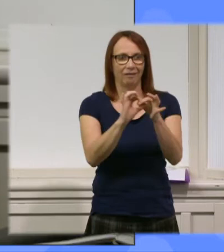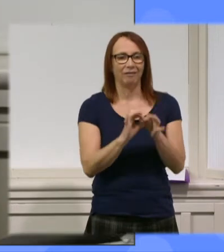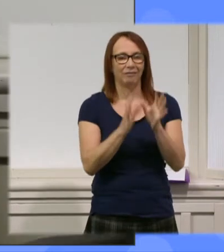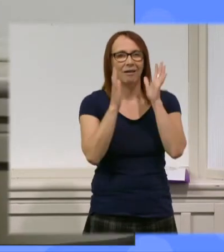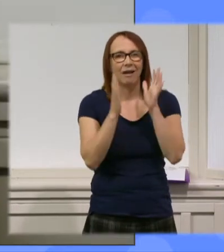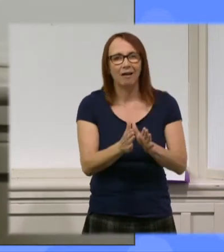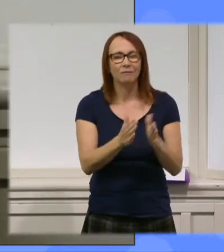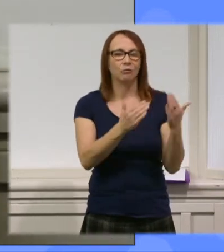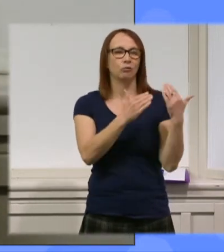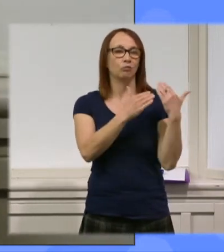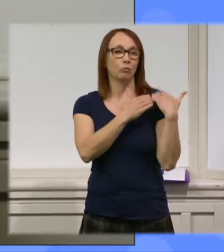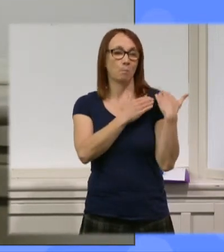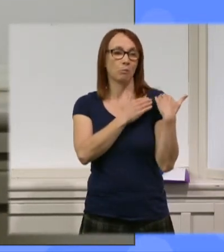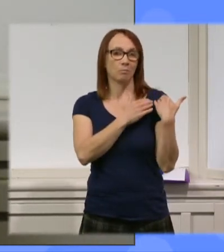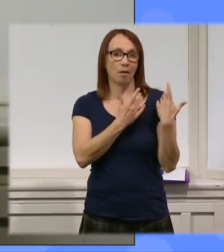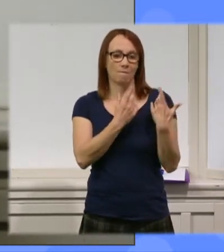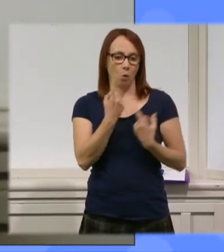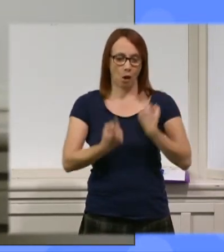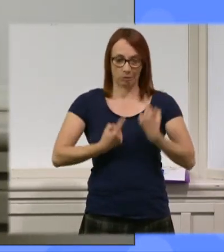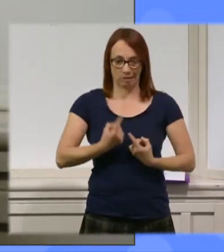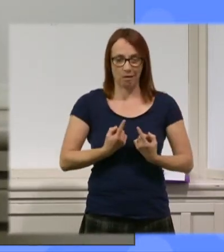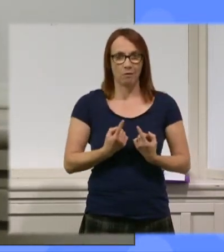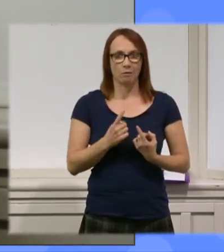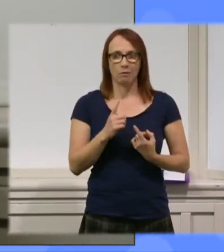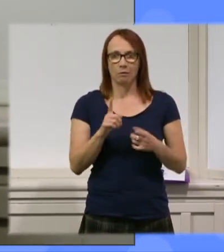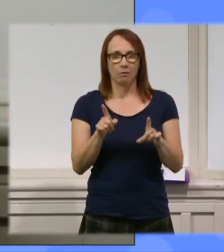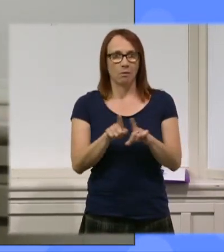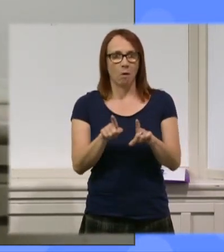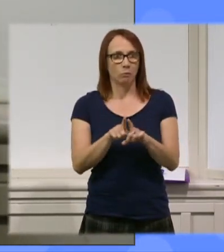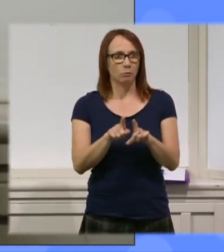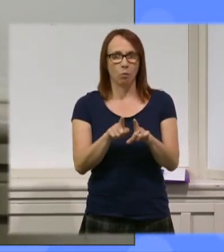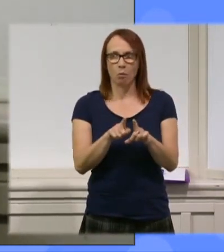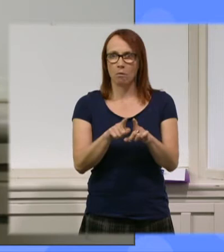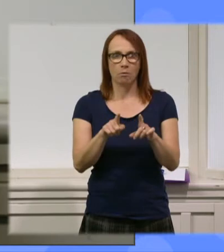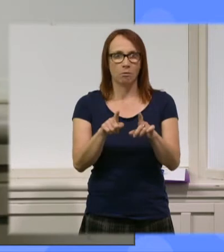responsibility not just to ourselves but to the you know as part of a richer